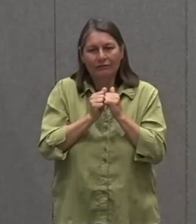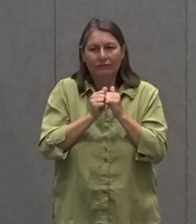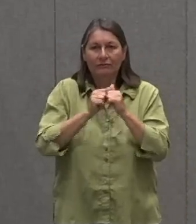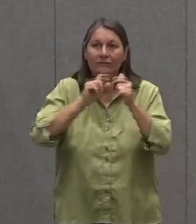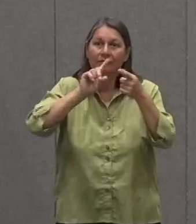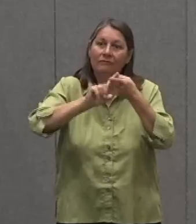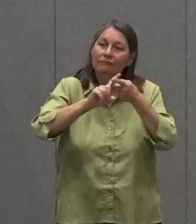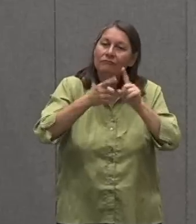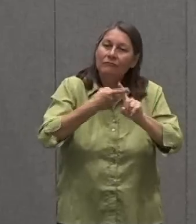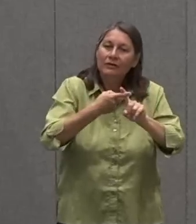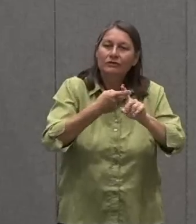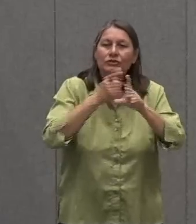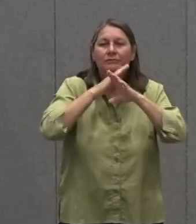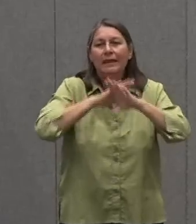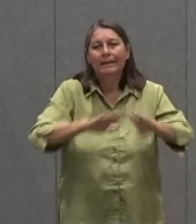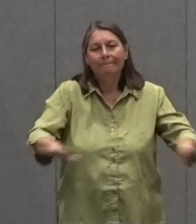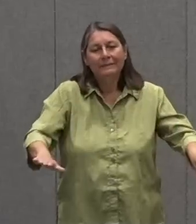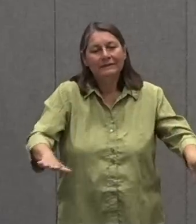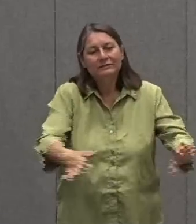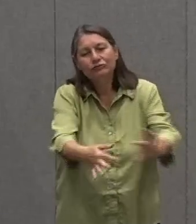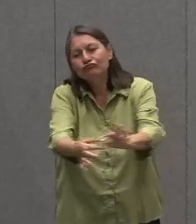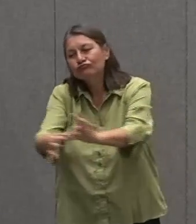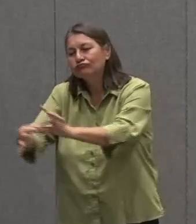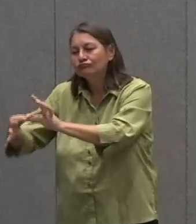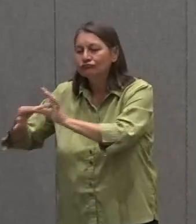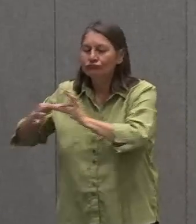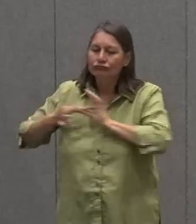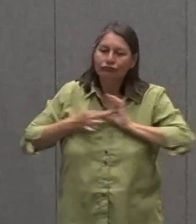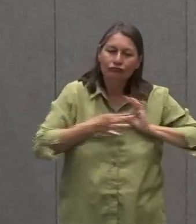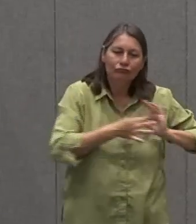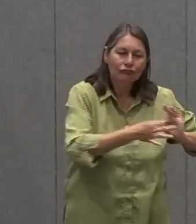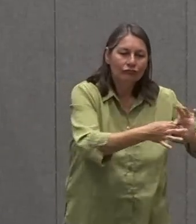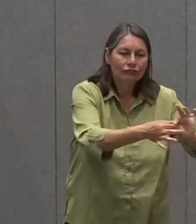The leopard was king, rich beyond telling,